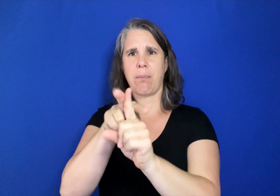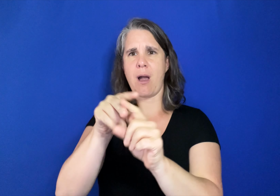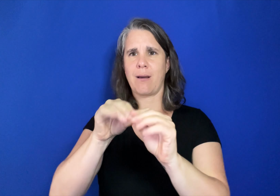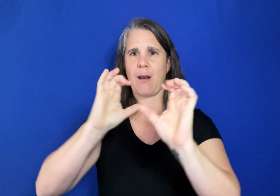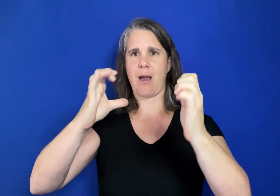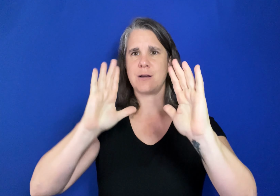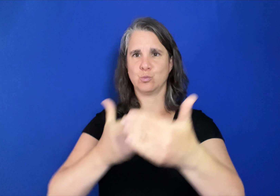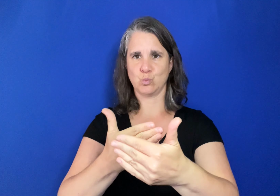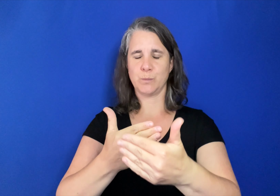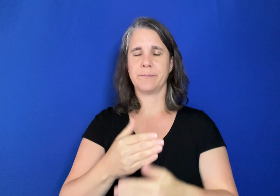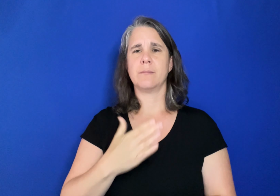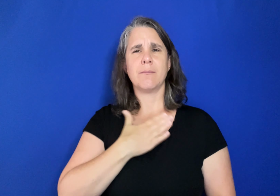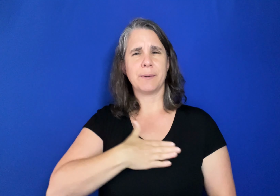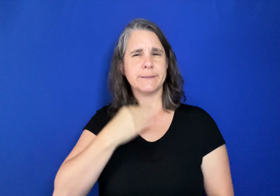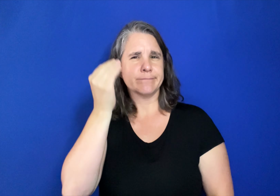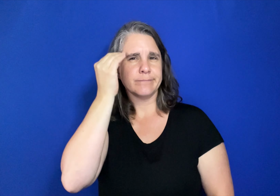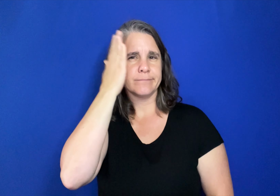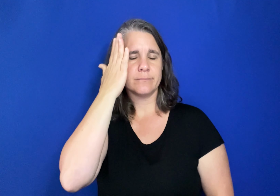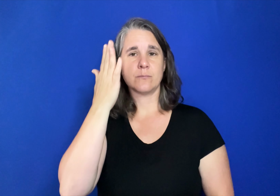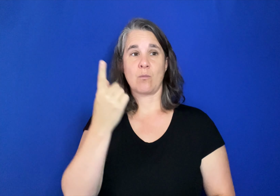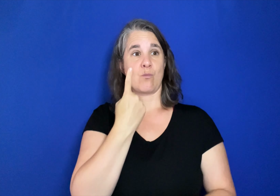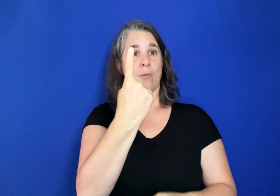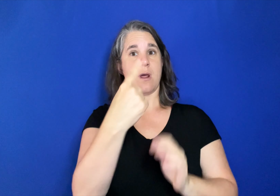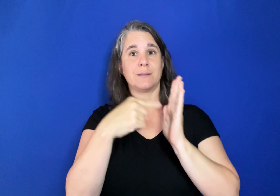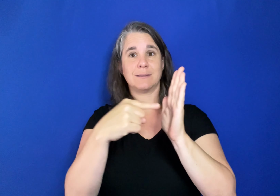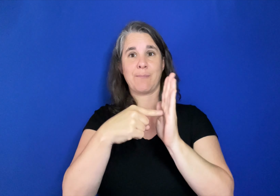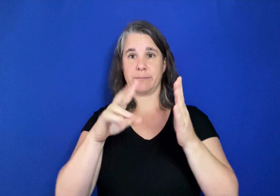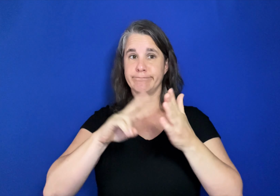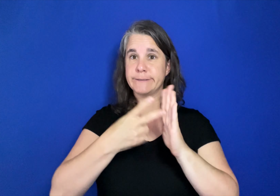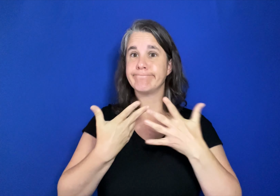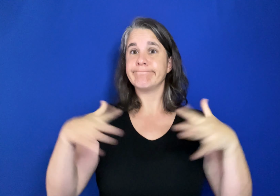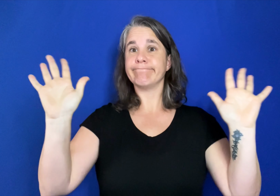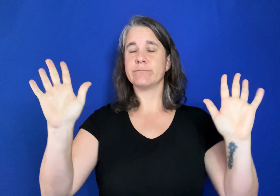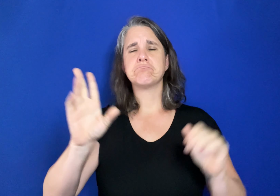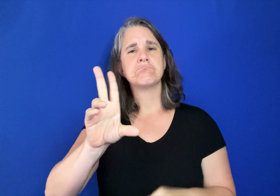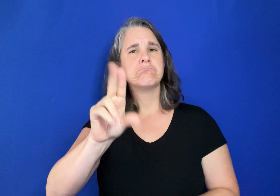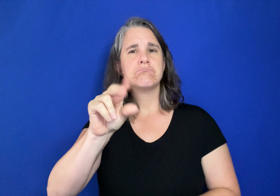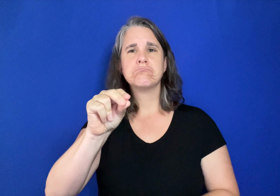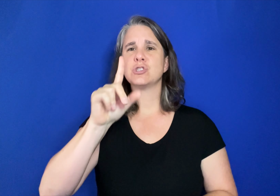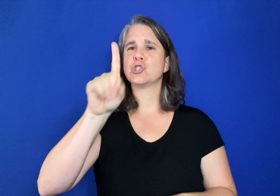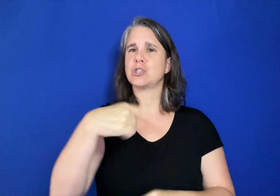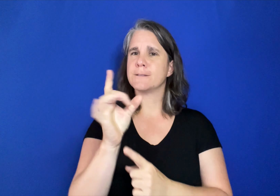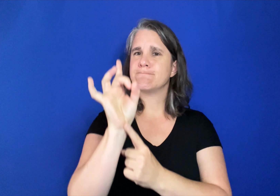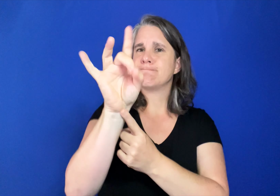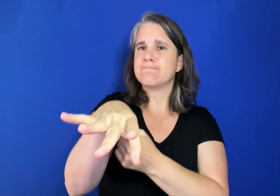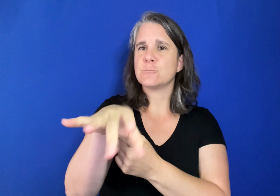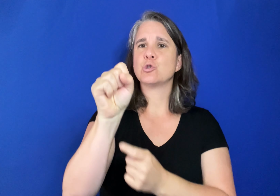apply it in your classroom. Keep in mind if we share an example, it is not the only example; it is an idea shared with you so you